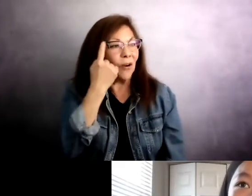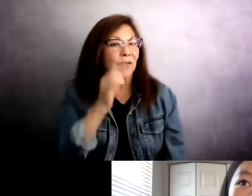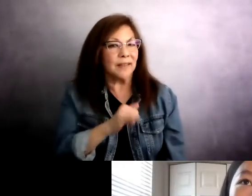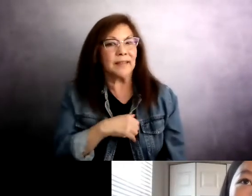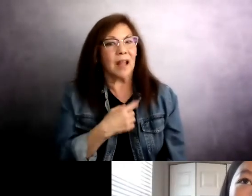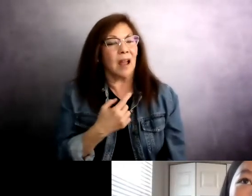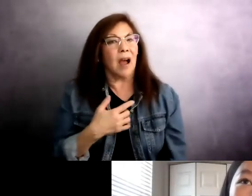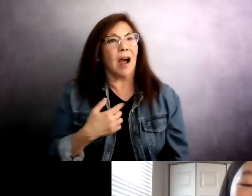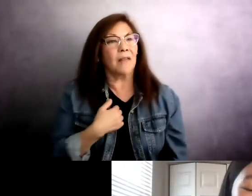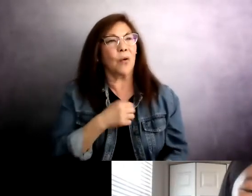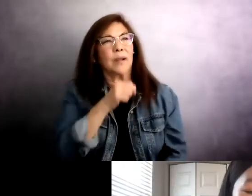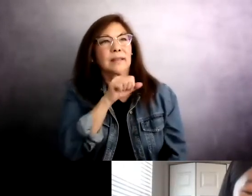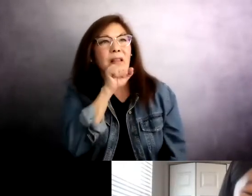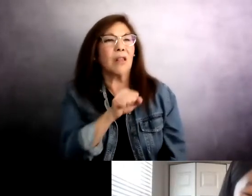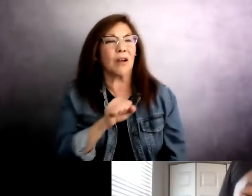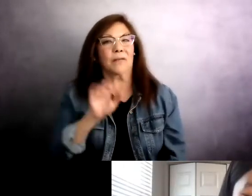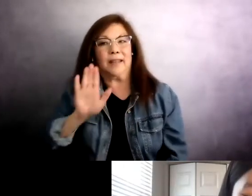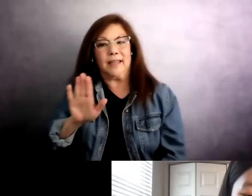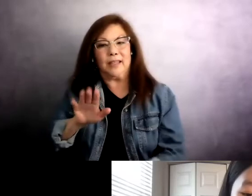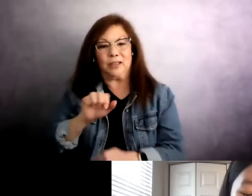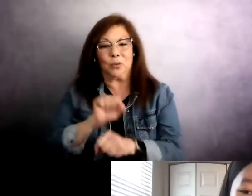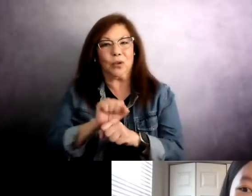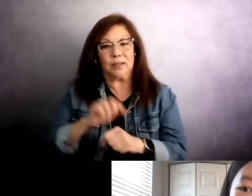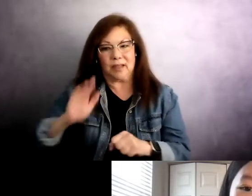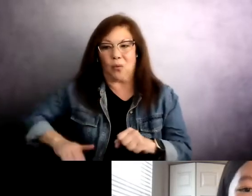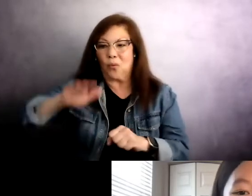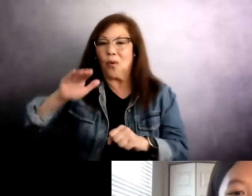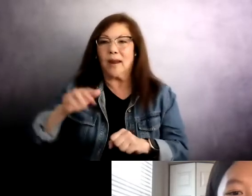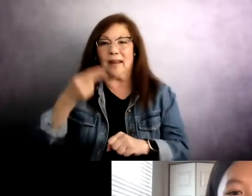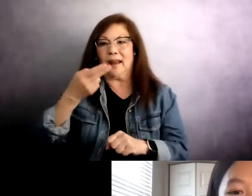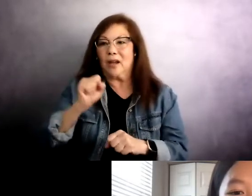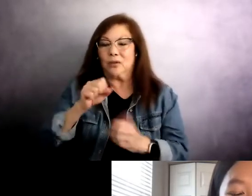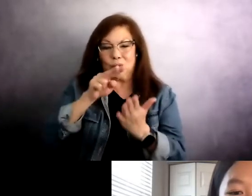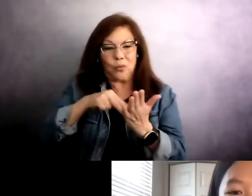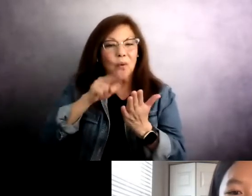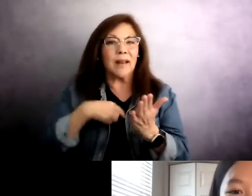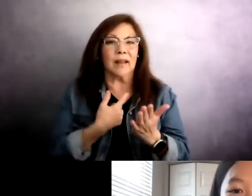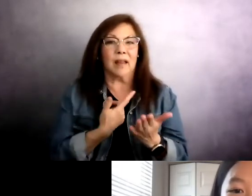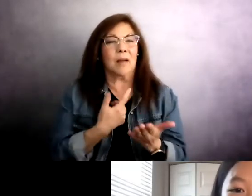his work since I read it in high school. And I have never been able to put my finger on why.